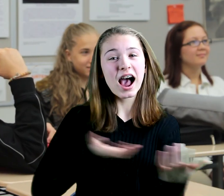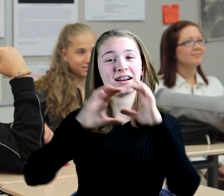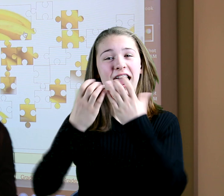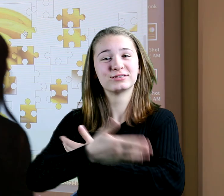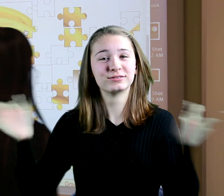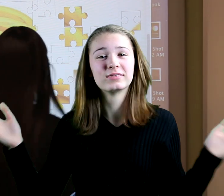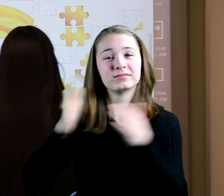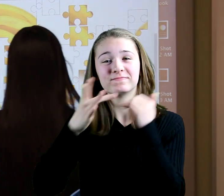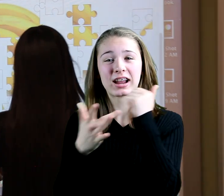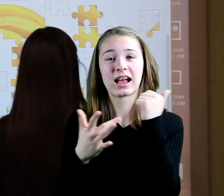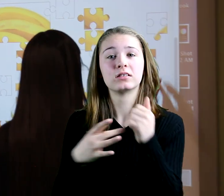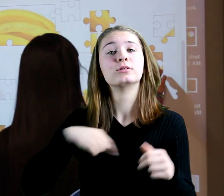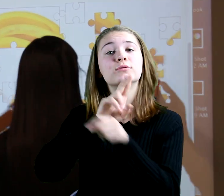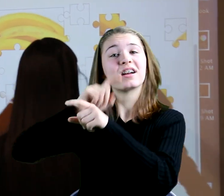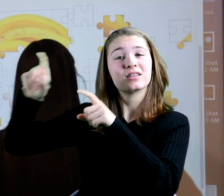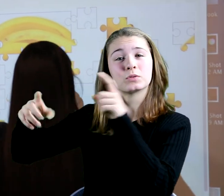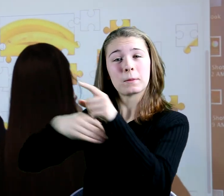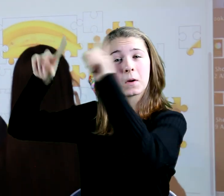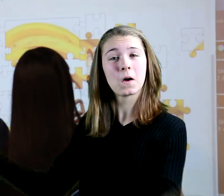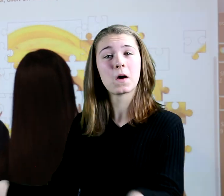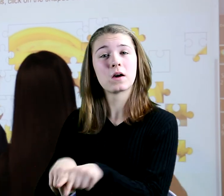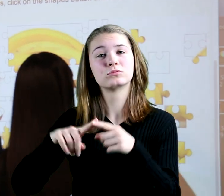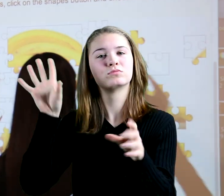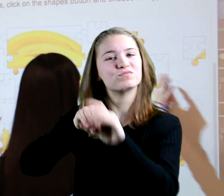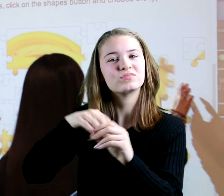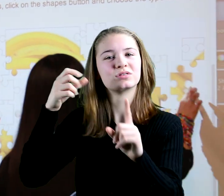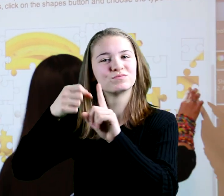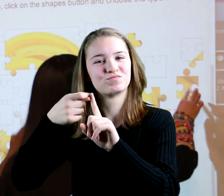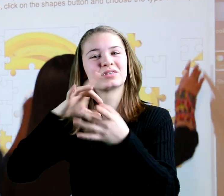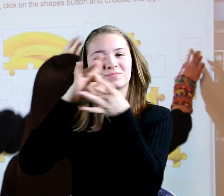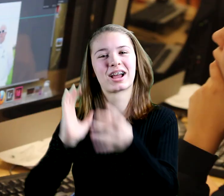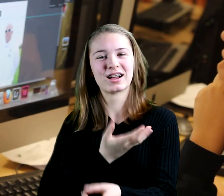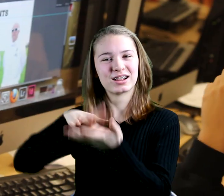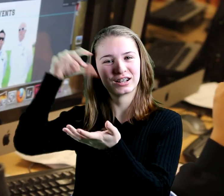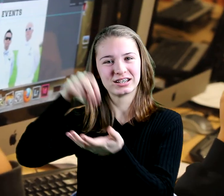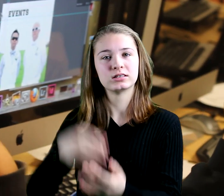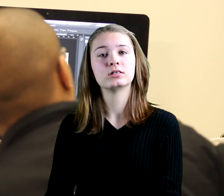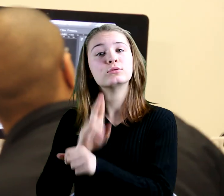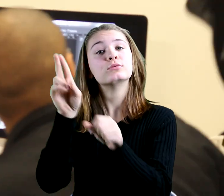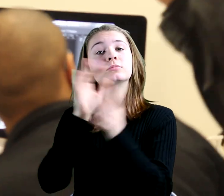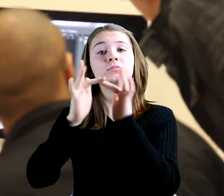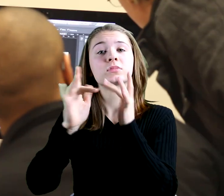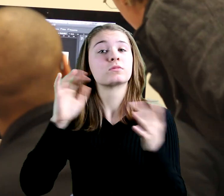Today our classrooms are high tech! We are using white boards to engage and stimulate our learning.